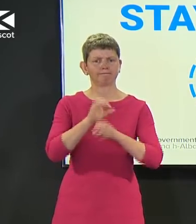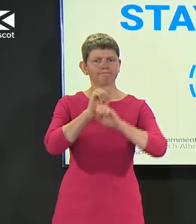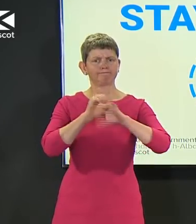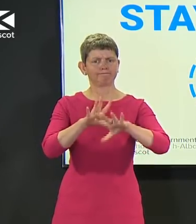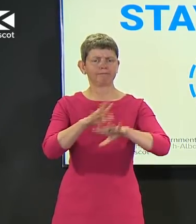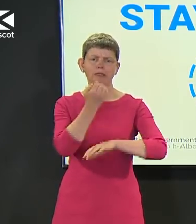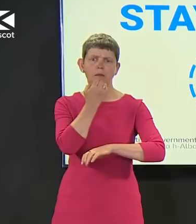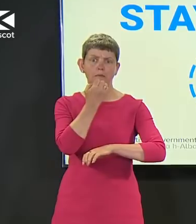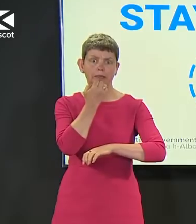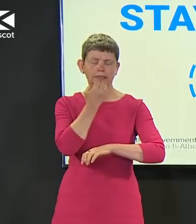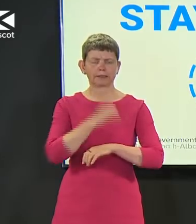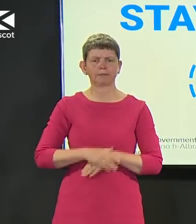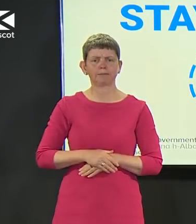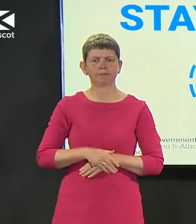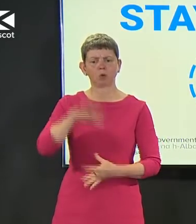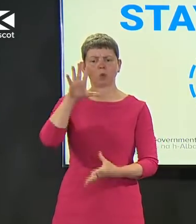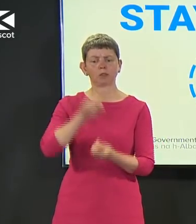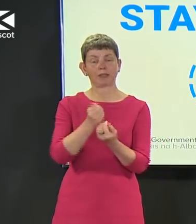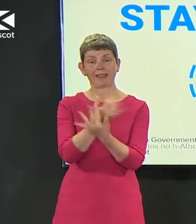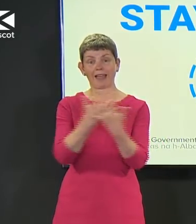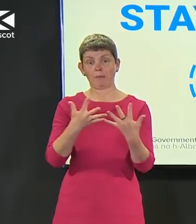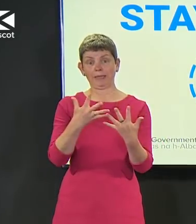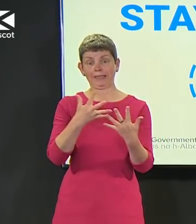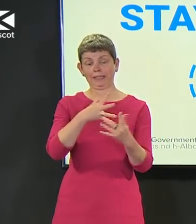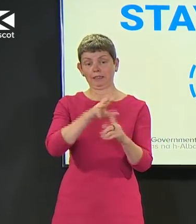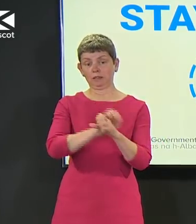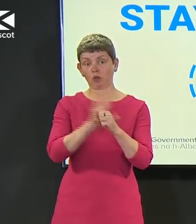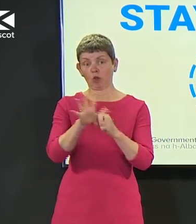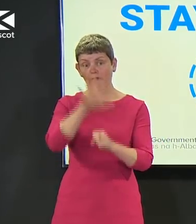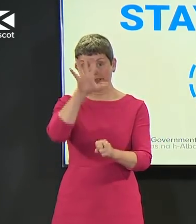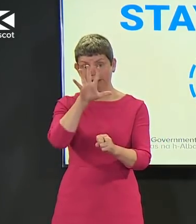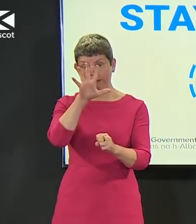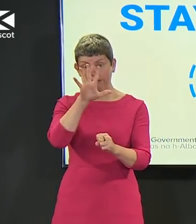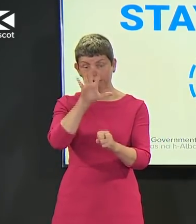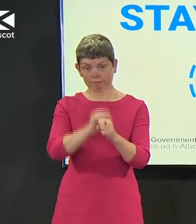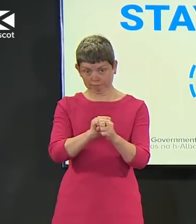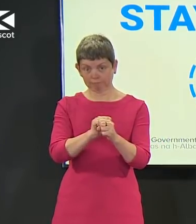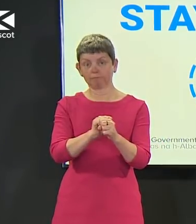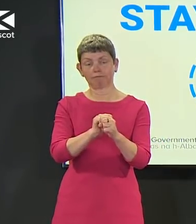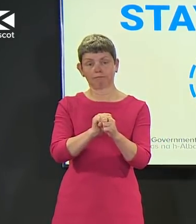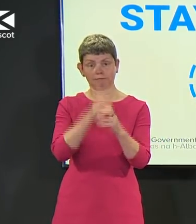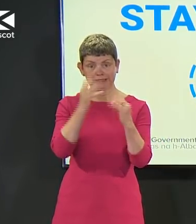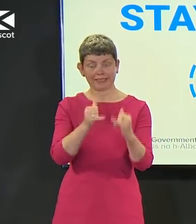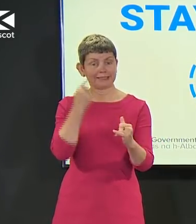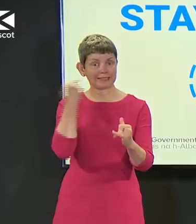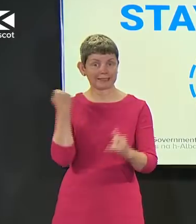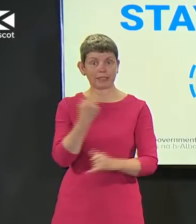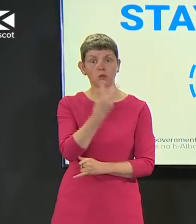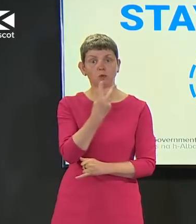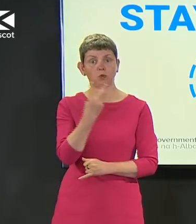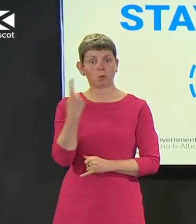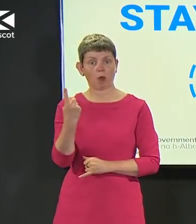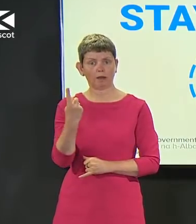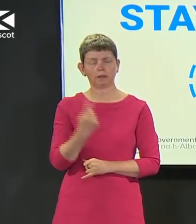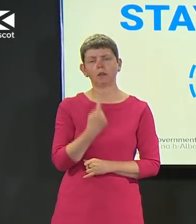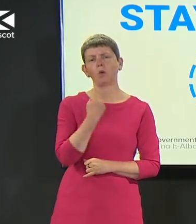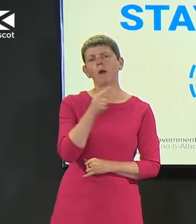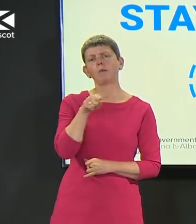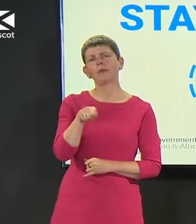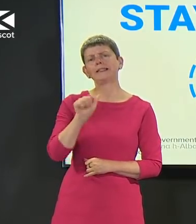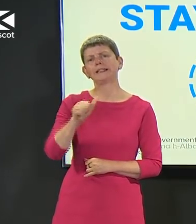statistics the total number of positive cases that were reported yesterday was 221. that's 1.6 of the